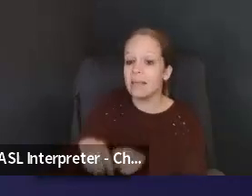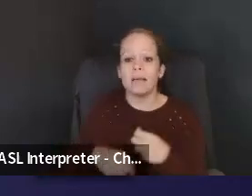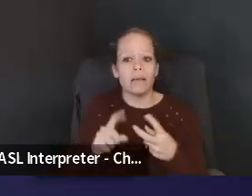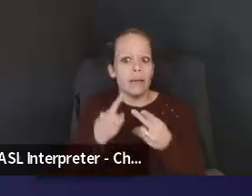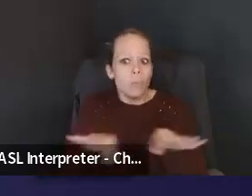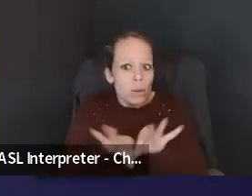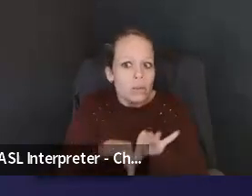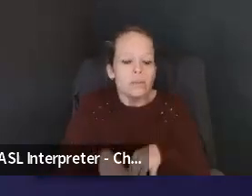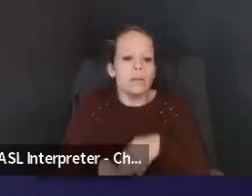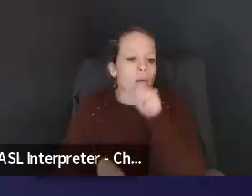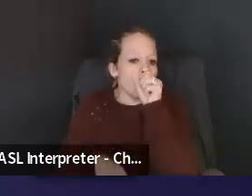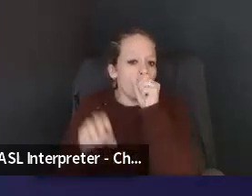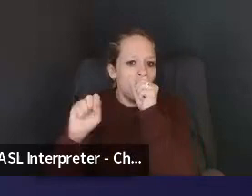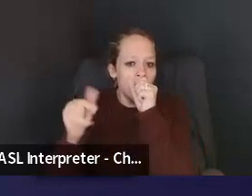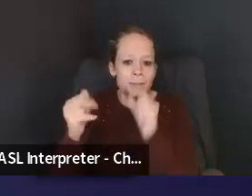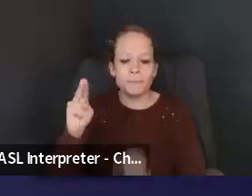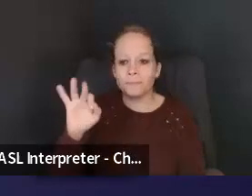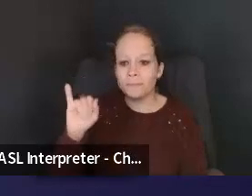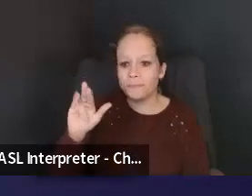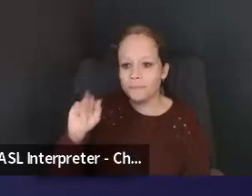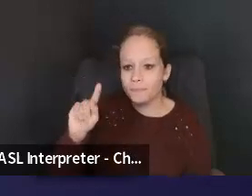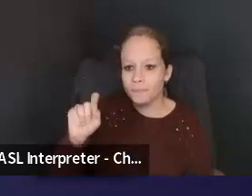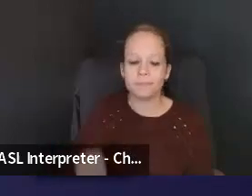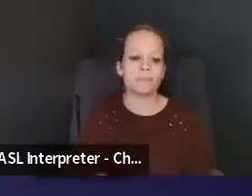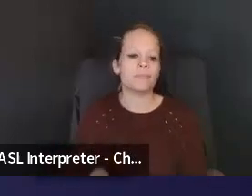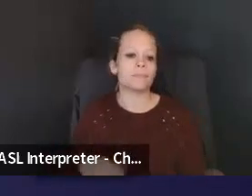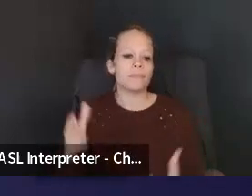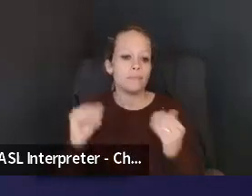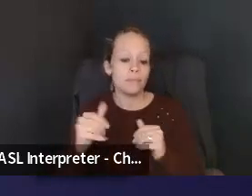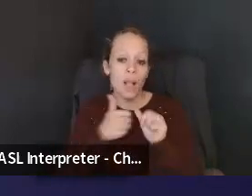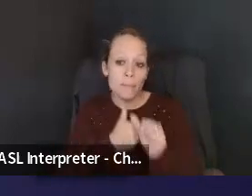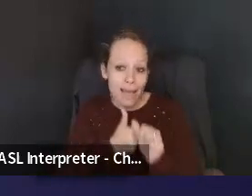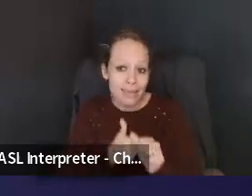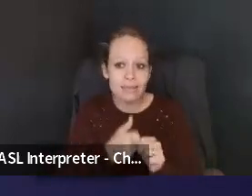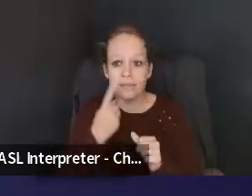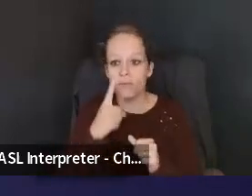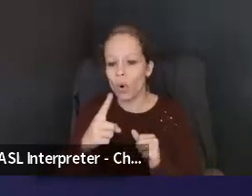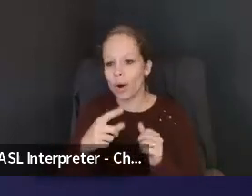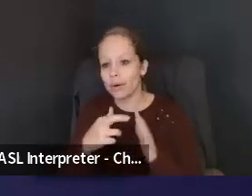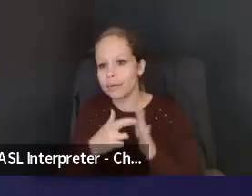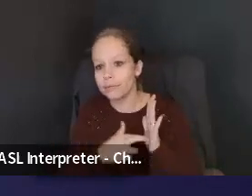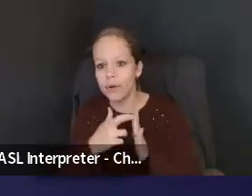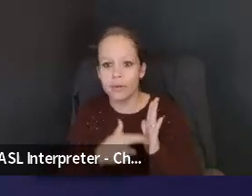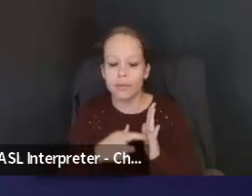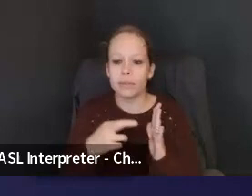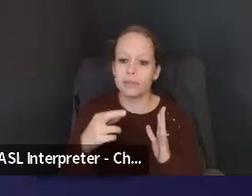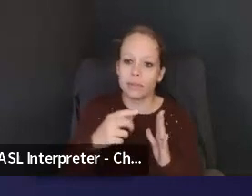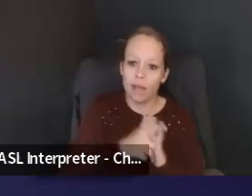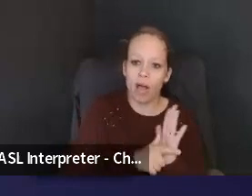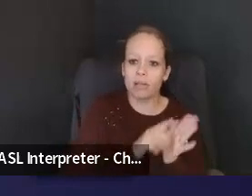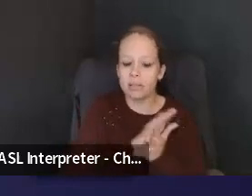the significance, sometimes the compliance with regulatory provisions, etc. But this is sort of